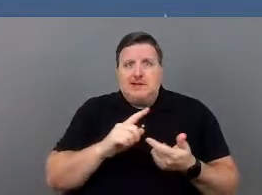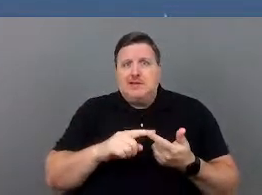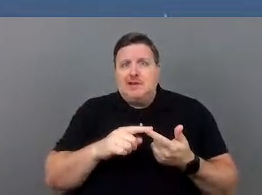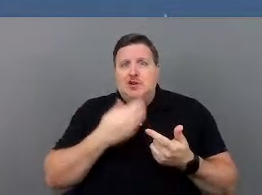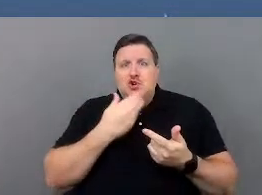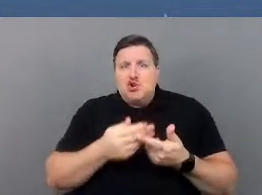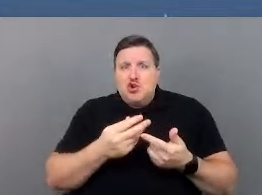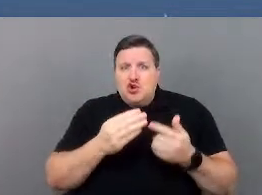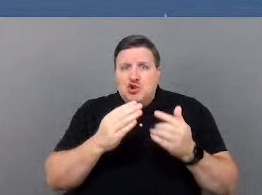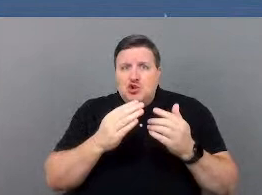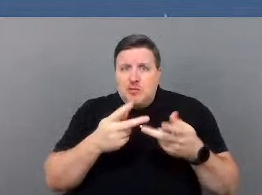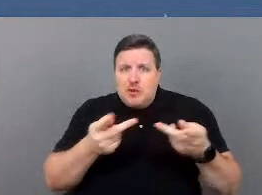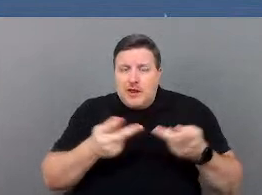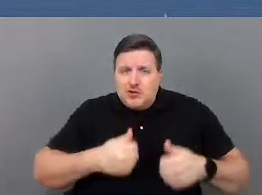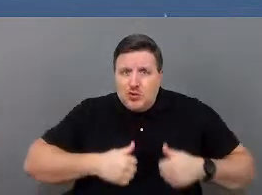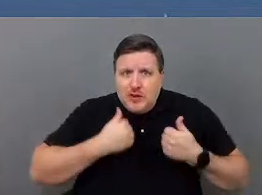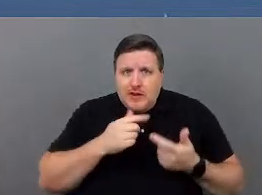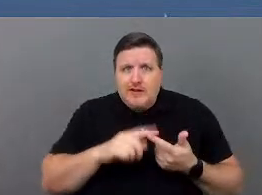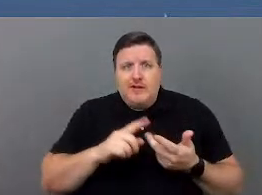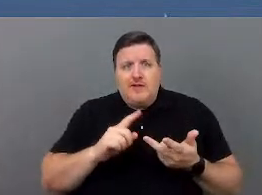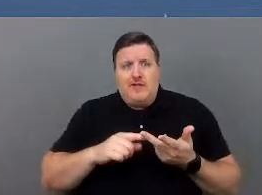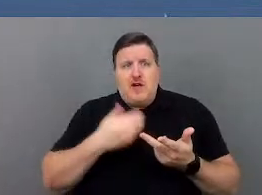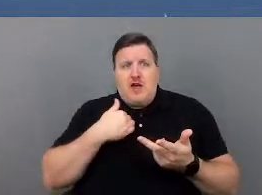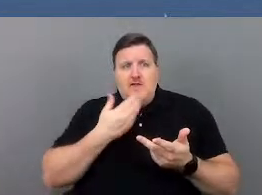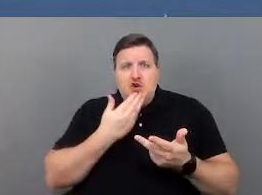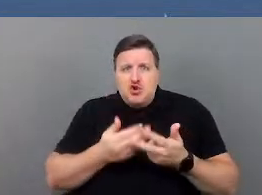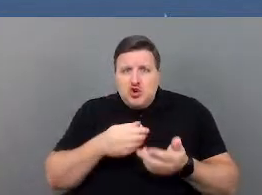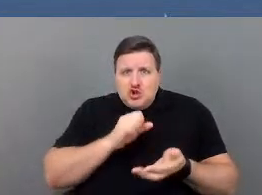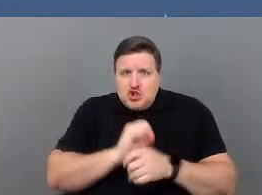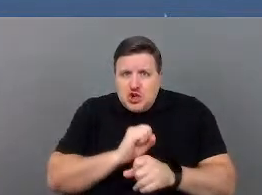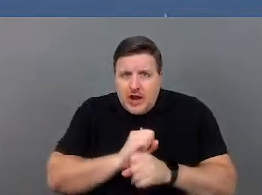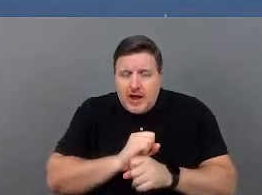ADDING $27 MILLION TO THE POLICE DEPARTMENT BUDGET DOESN'T HELP ANYONE WITH ANY OF THOSE THINGS.